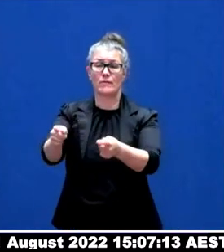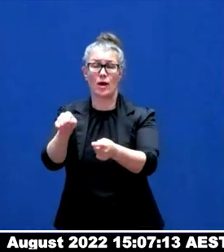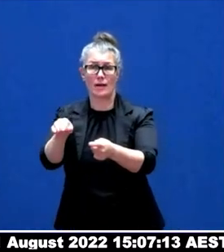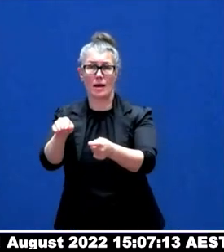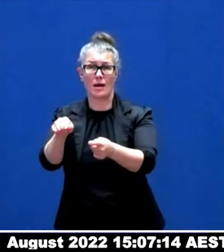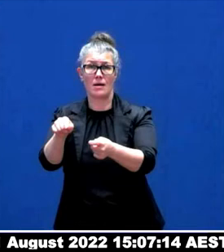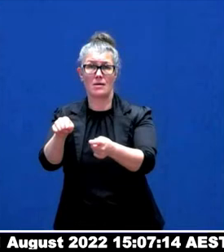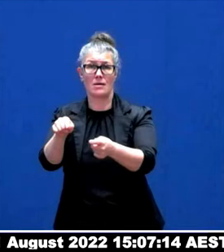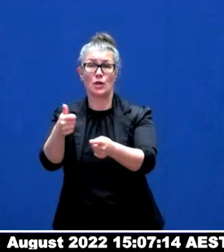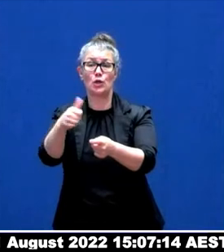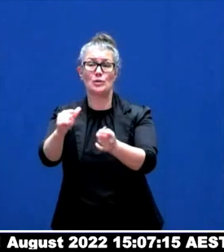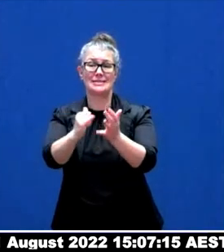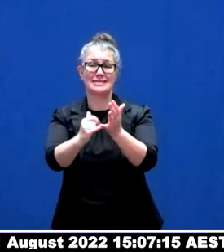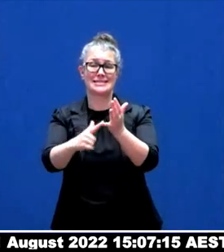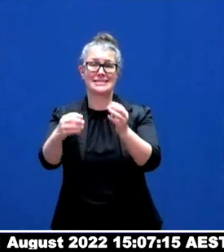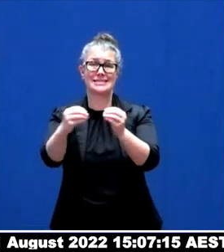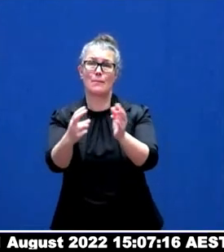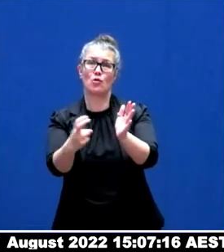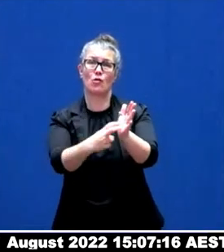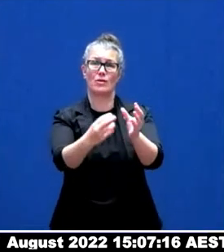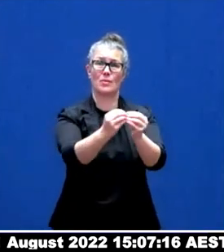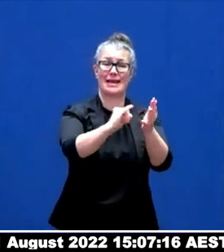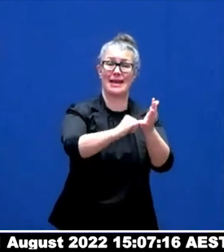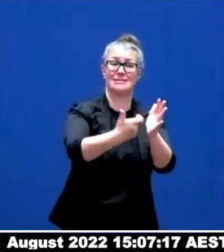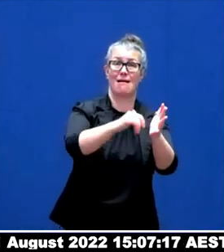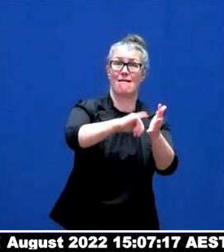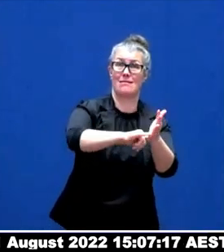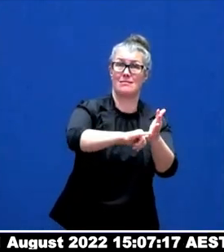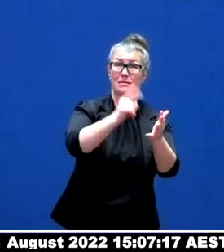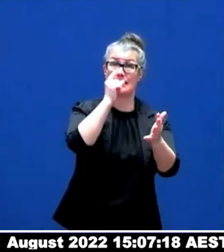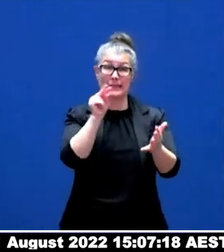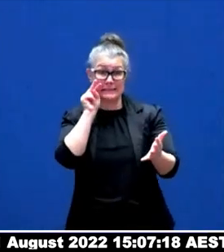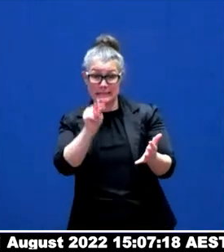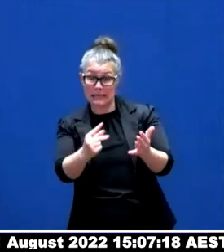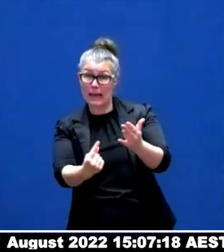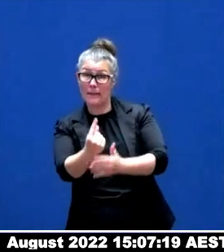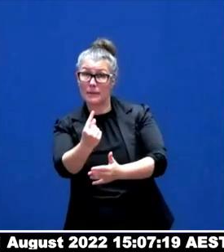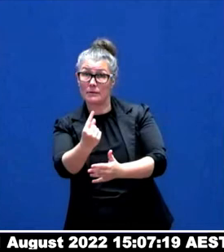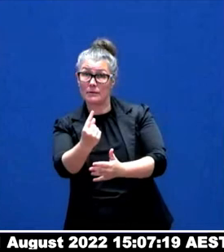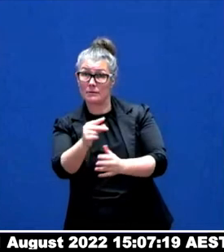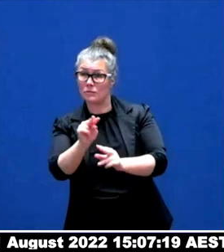provide the NDIS-funded support? Once again, I'll need to check that for you, Counsel.